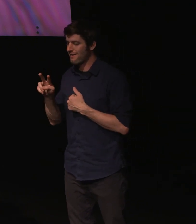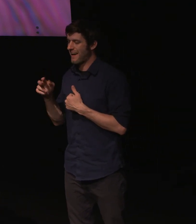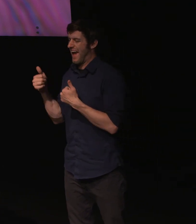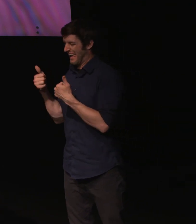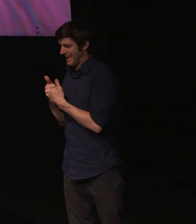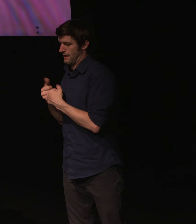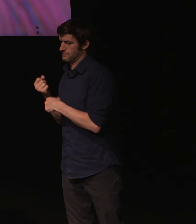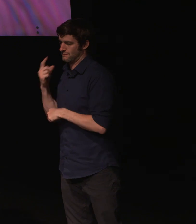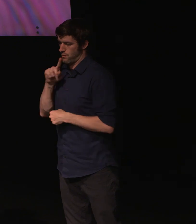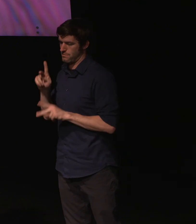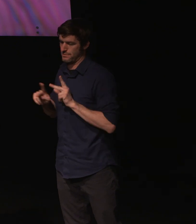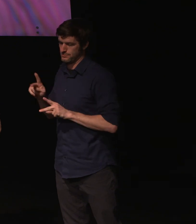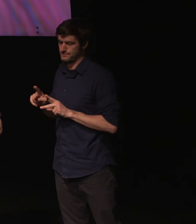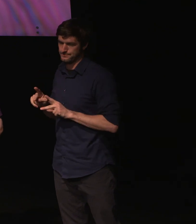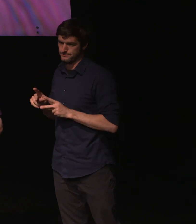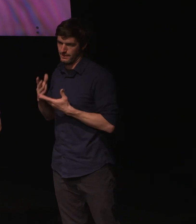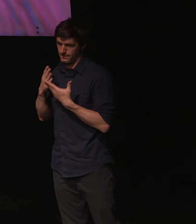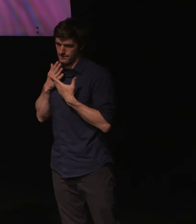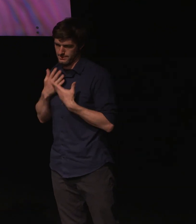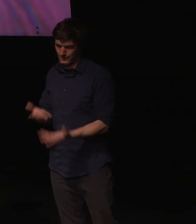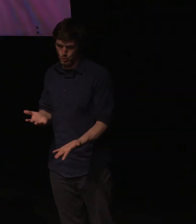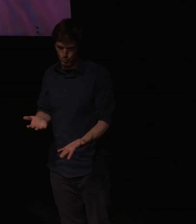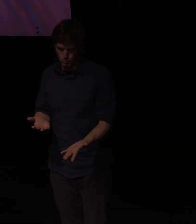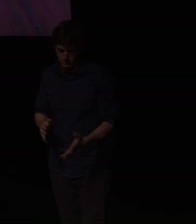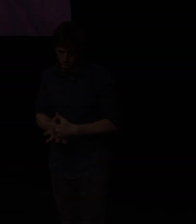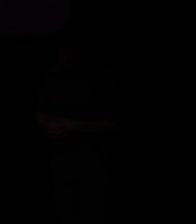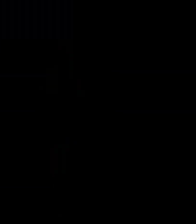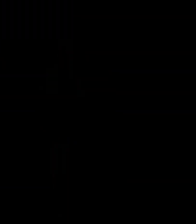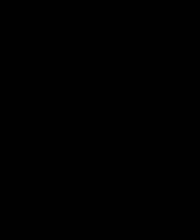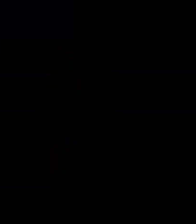Thank you. AUDIENCE APPLAUDS AUDIENCE CHEERS